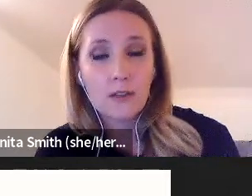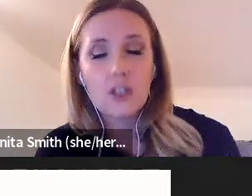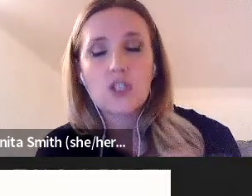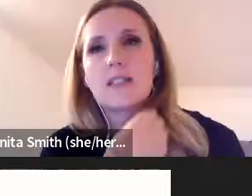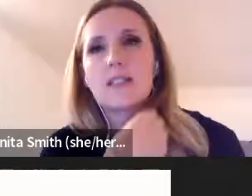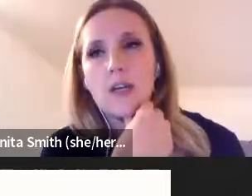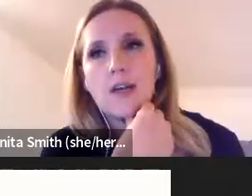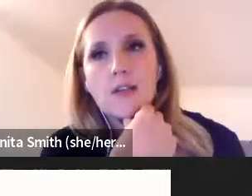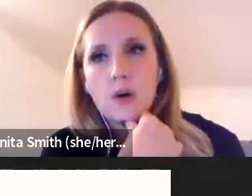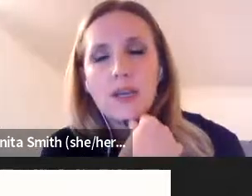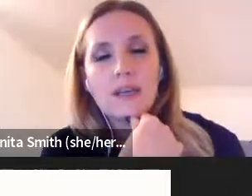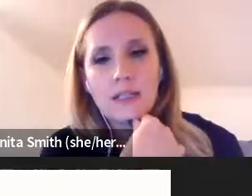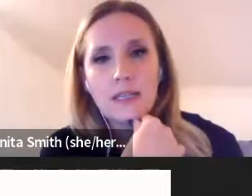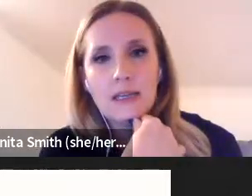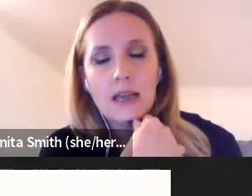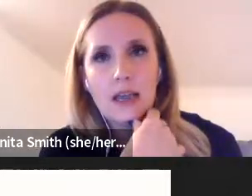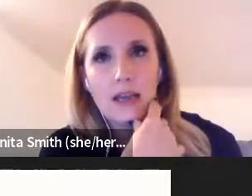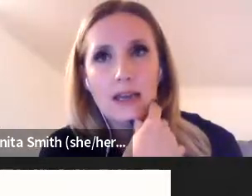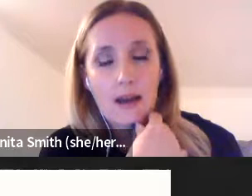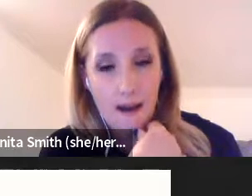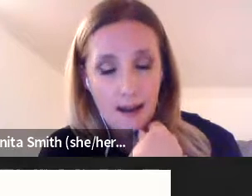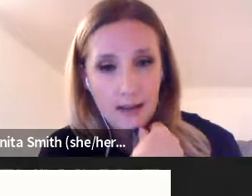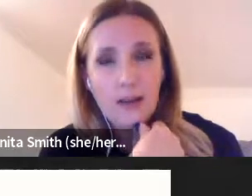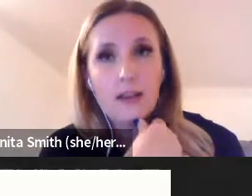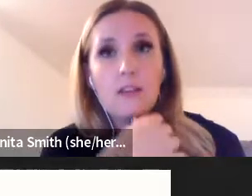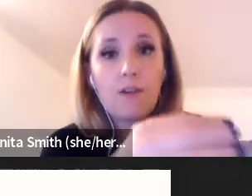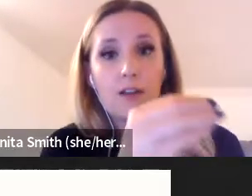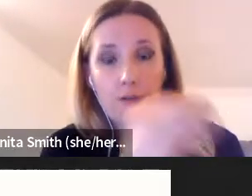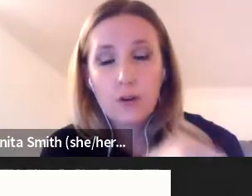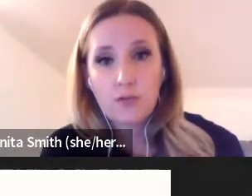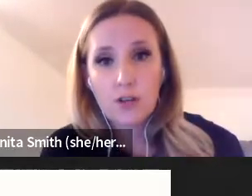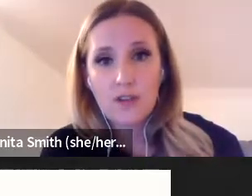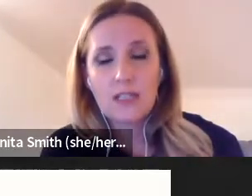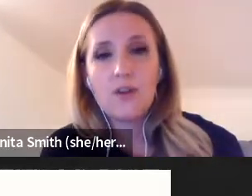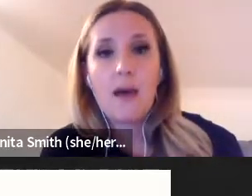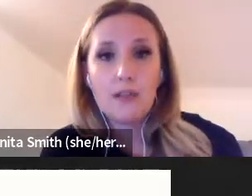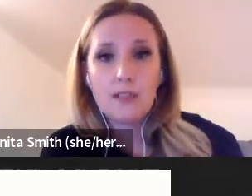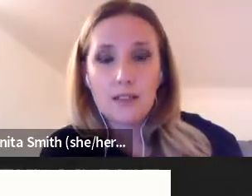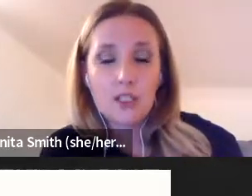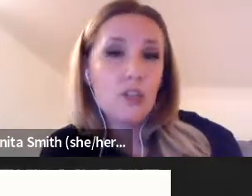as the Fringe Festival. So in 1989, the first Fringe Festival happened in Saskatoon